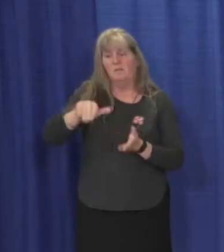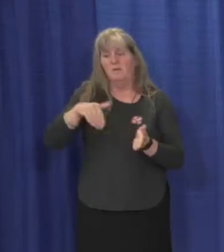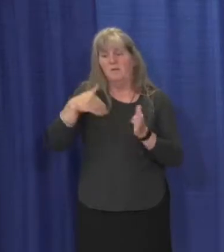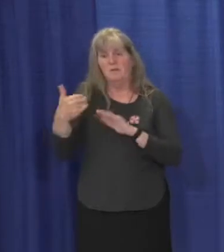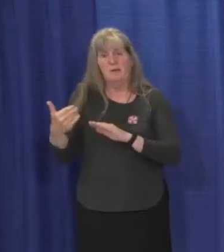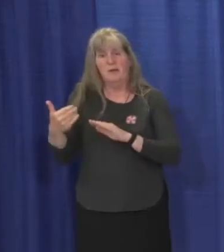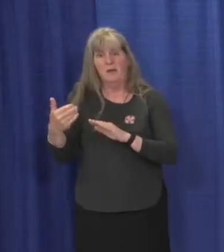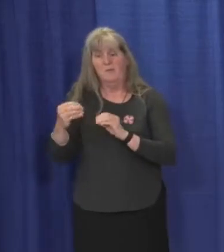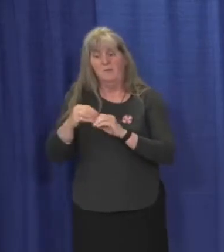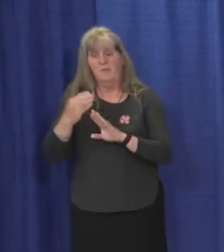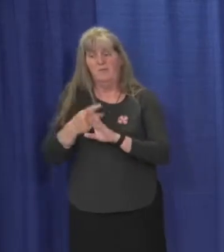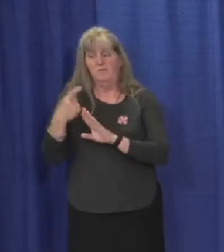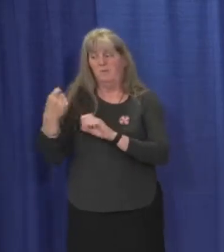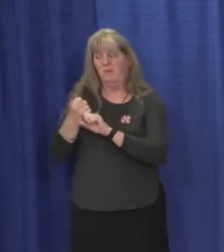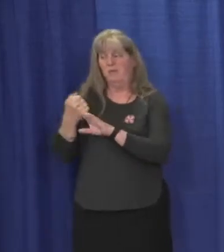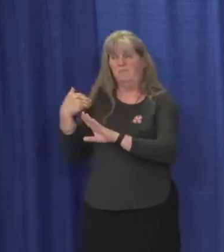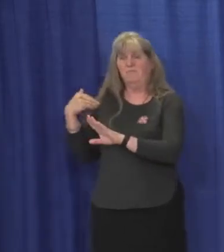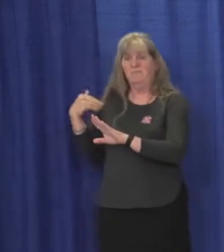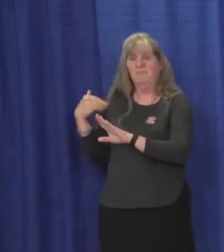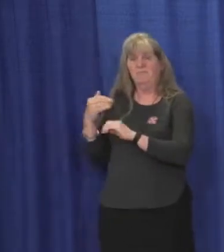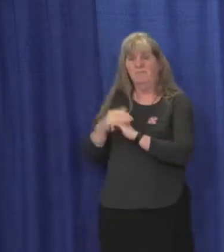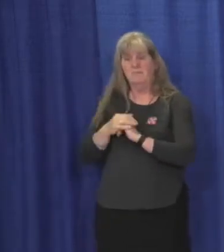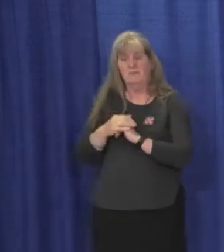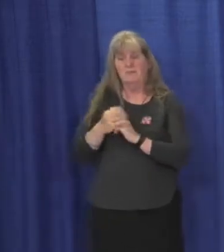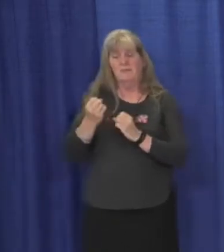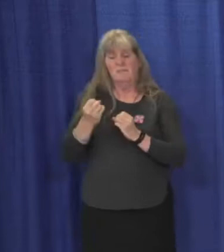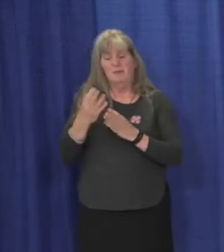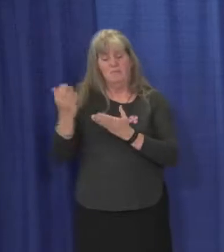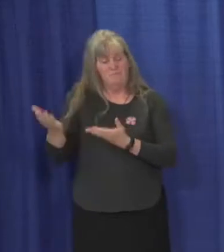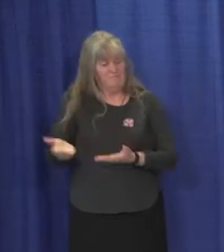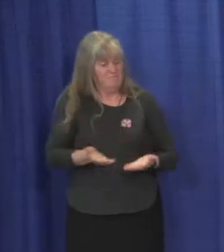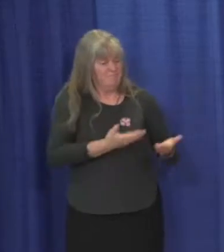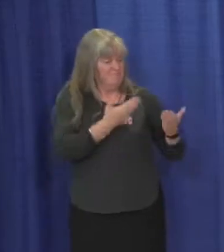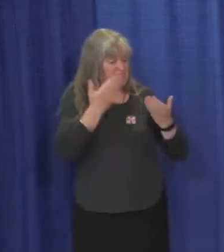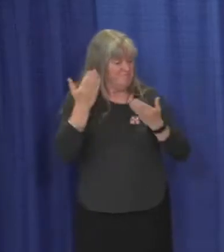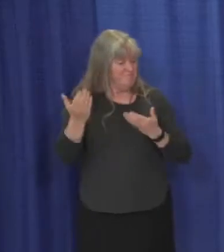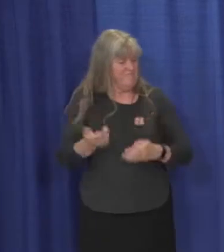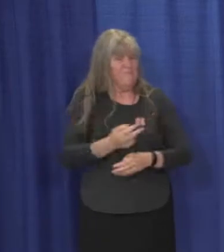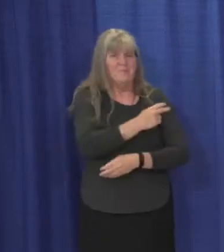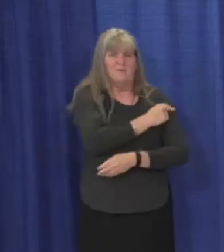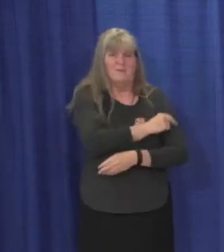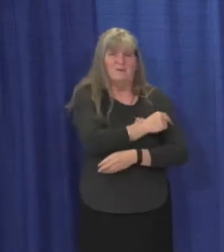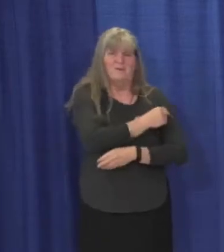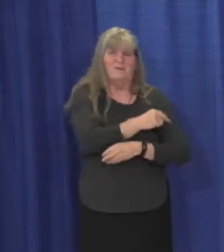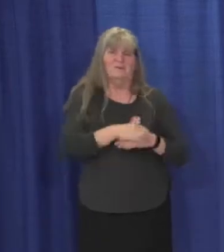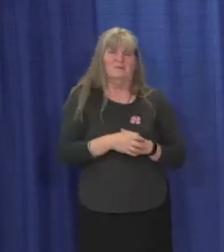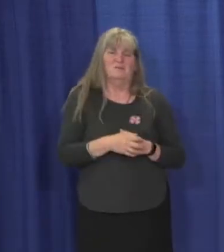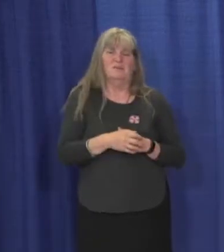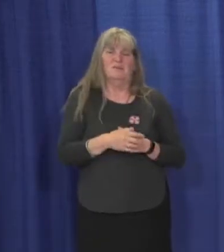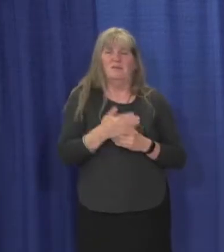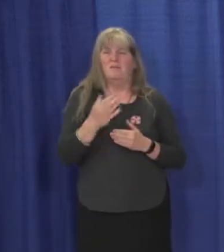virus in one month more than we did in the previous year and many others are hospitalized.